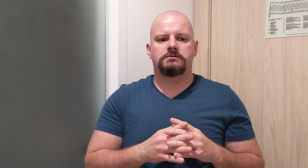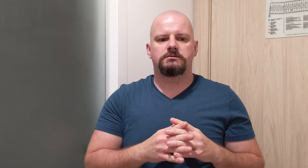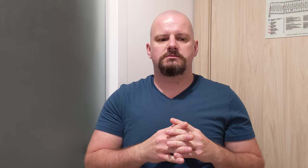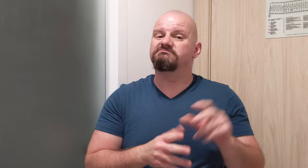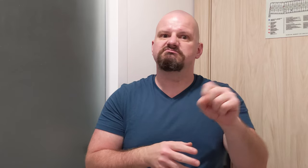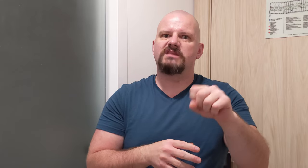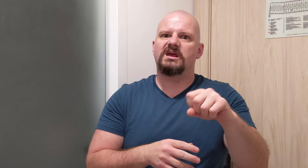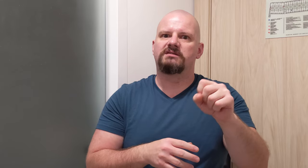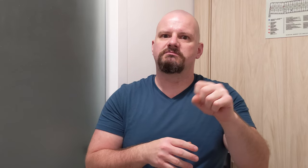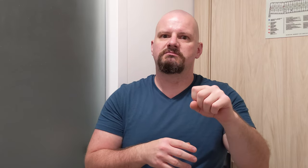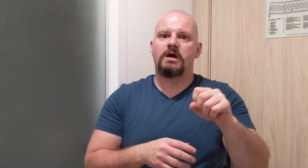Yeah...